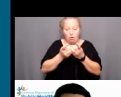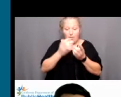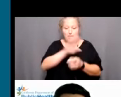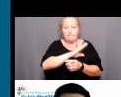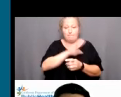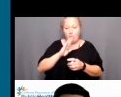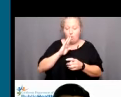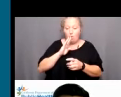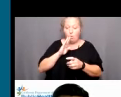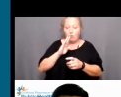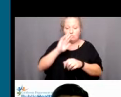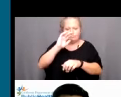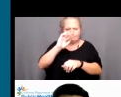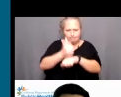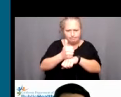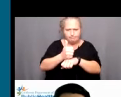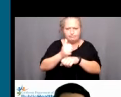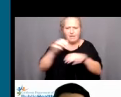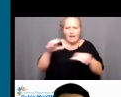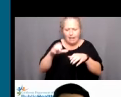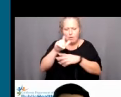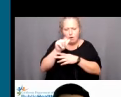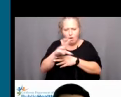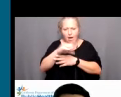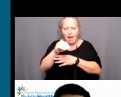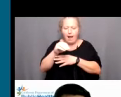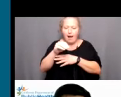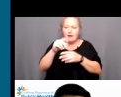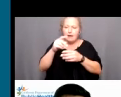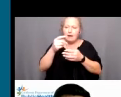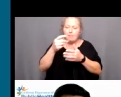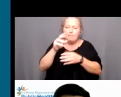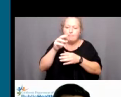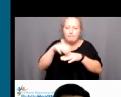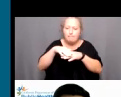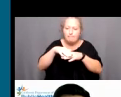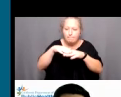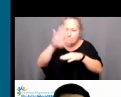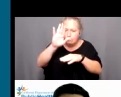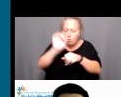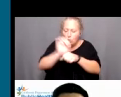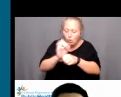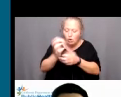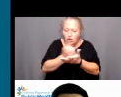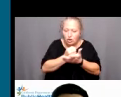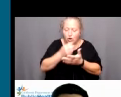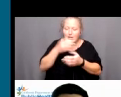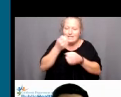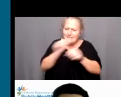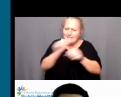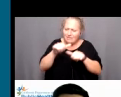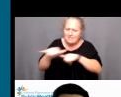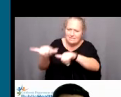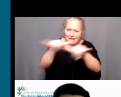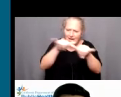enforce labor laws including minimum wage and occupational safety standards, provides state disability and unemployment